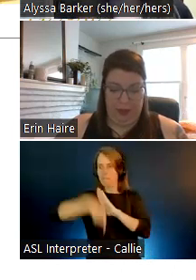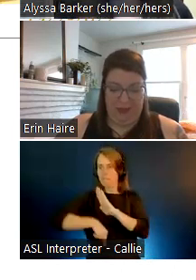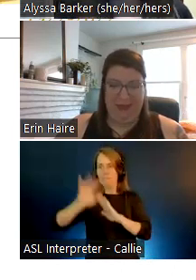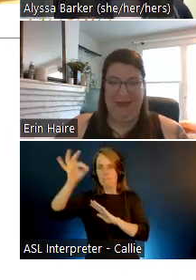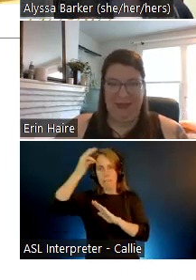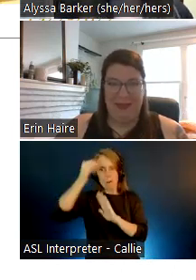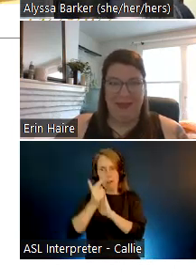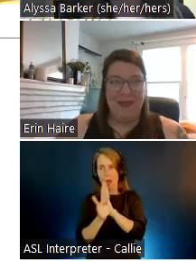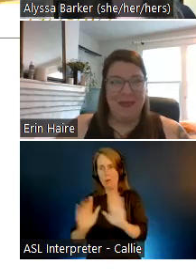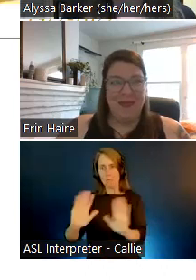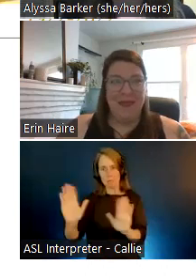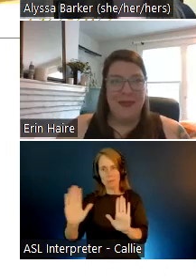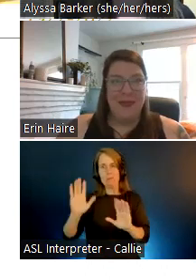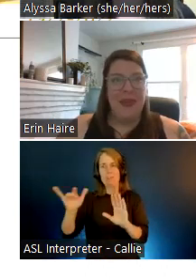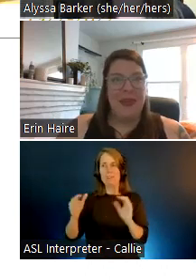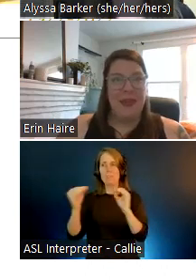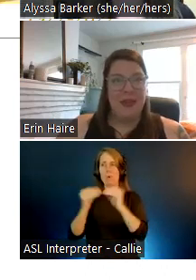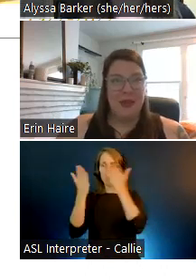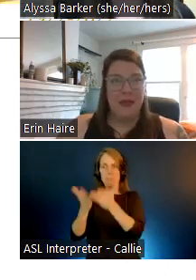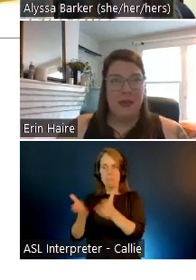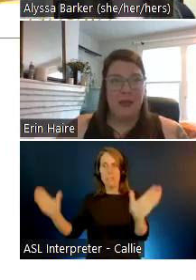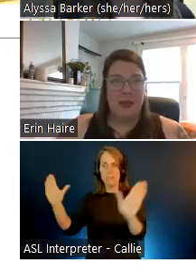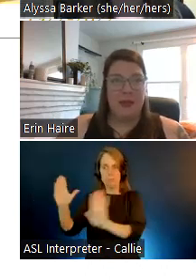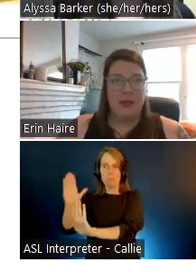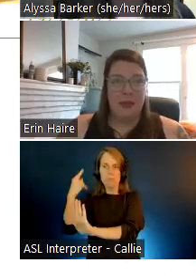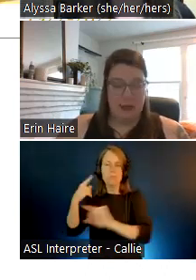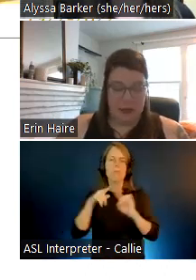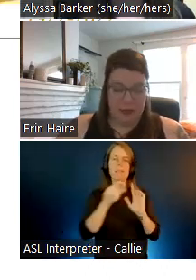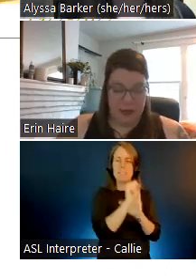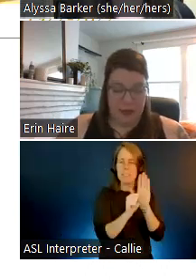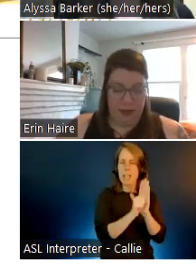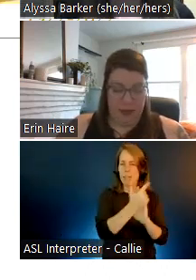a broader scope but some of the same laws are written the same some of the federal laws and